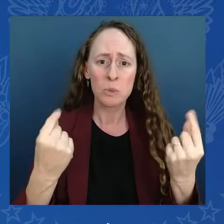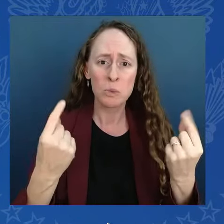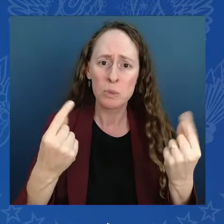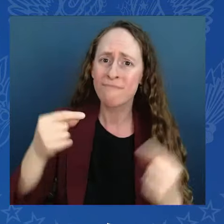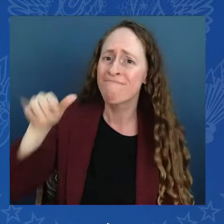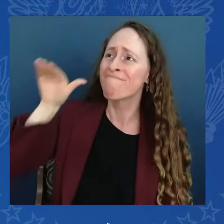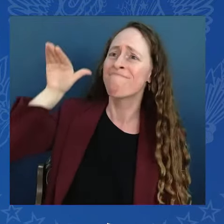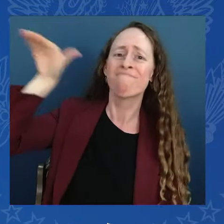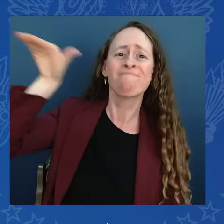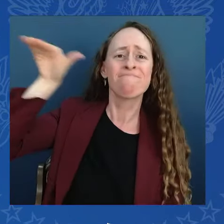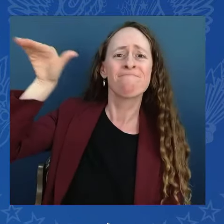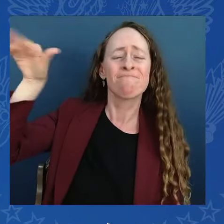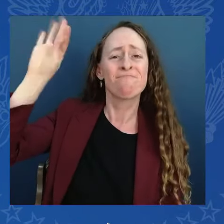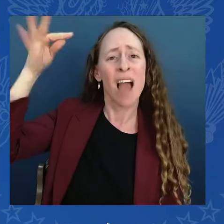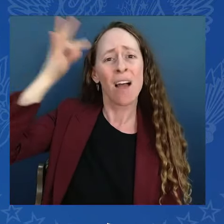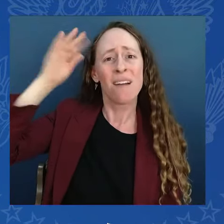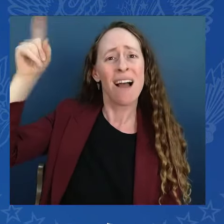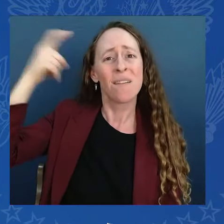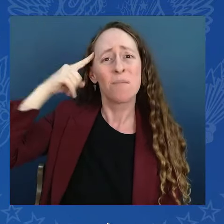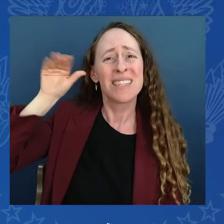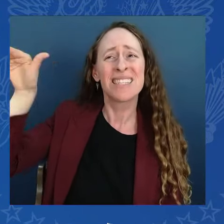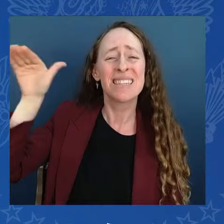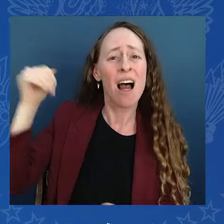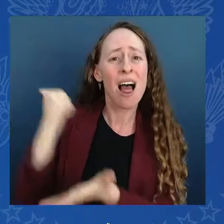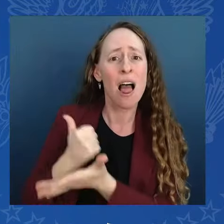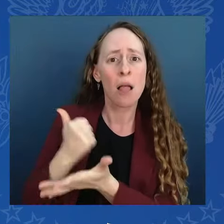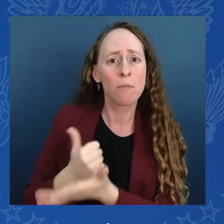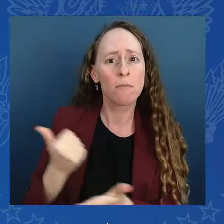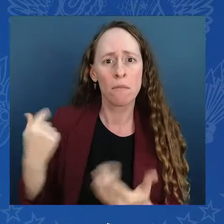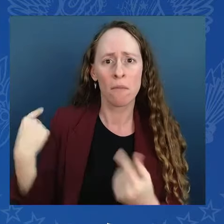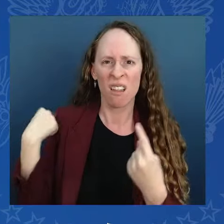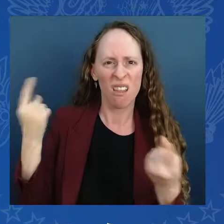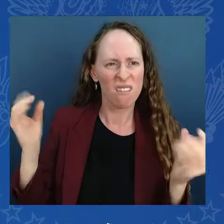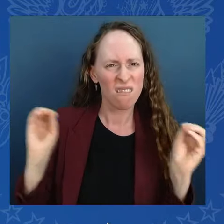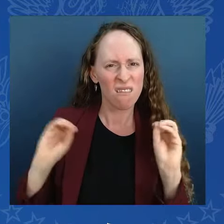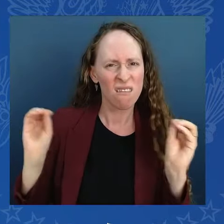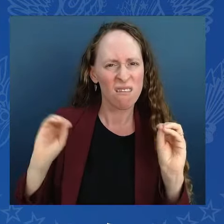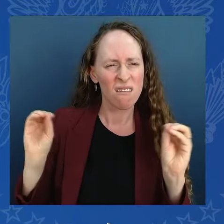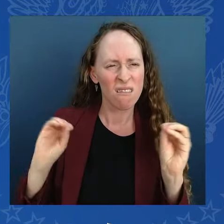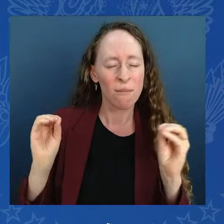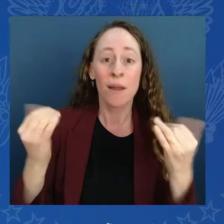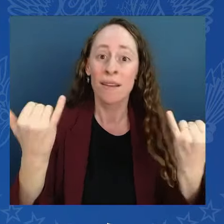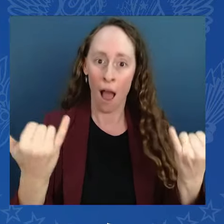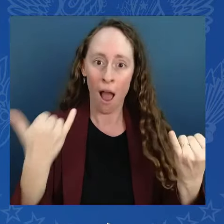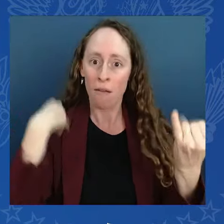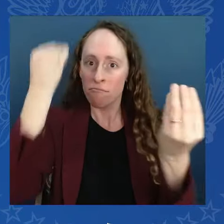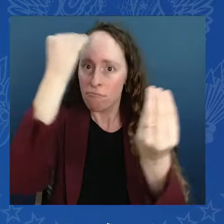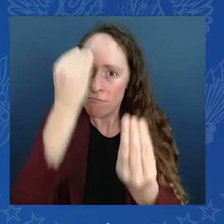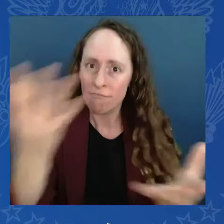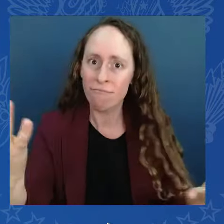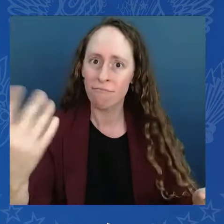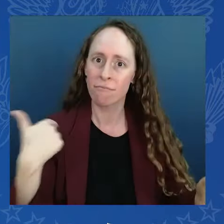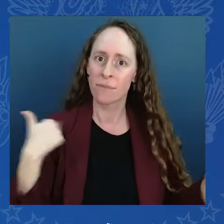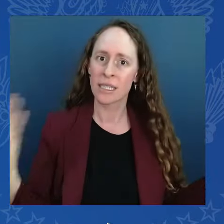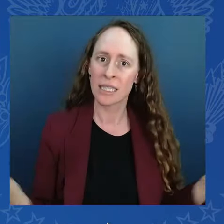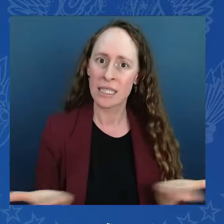I'm here today to tell you that I'm finally insisting that it gets prioritized, and I'm insisting it get done.